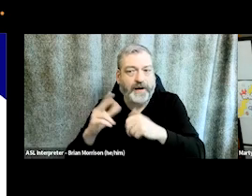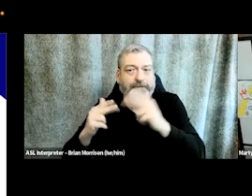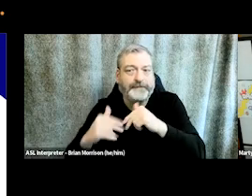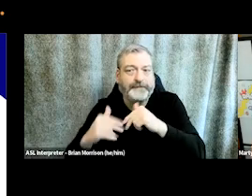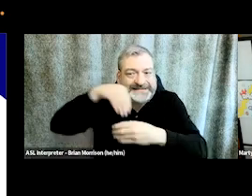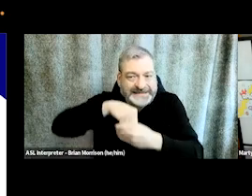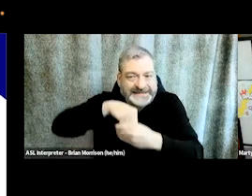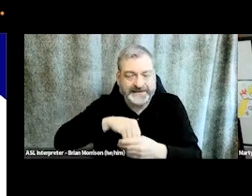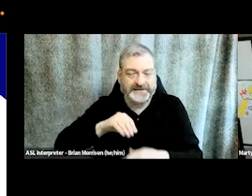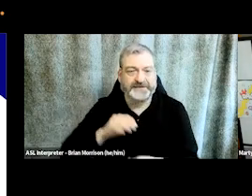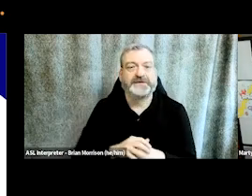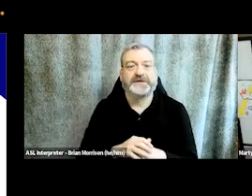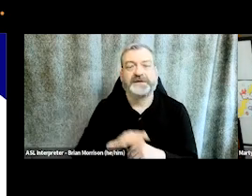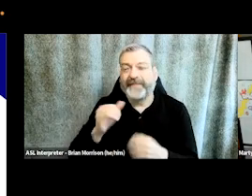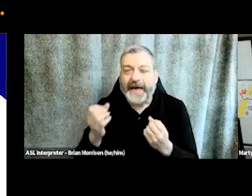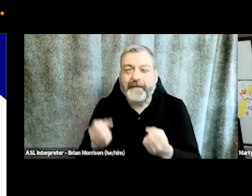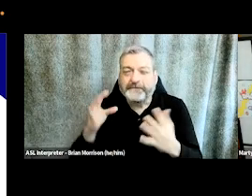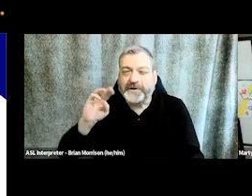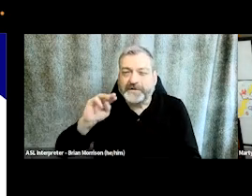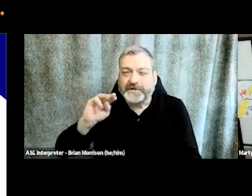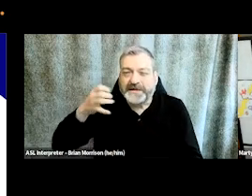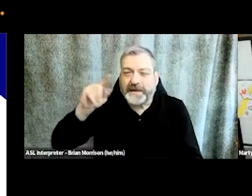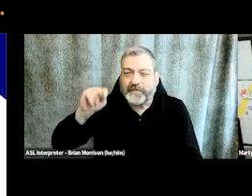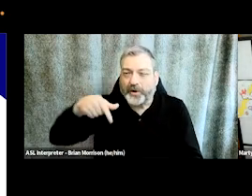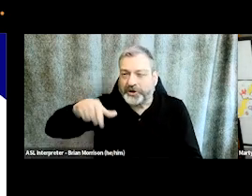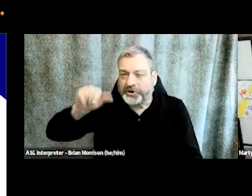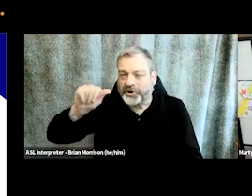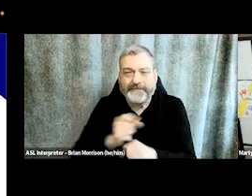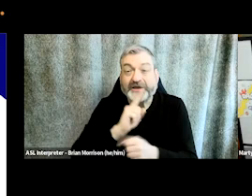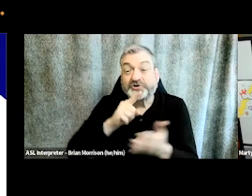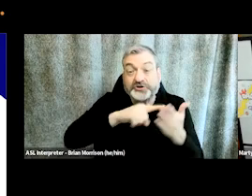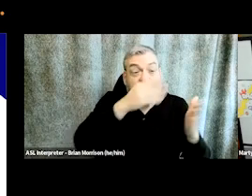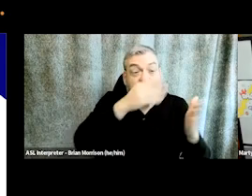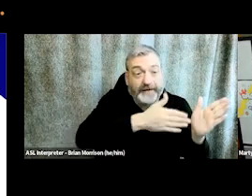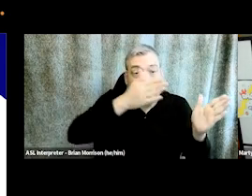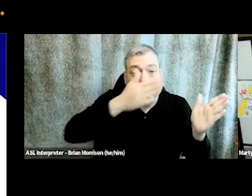the multi point QA and making sure that we're checking this as we go. You will find that when they're built